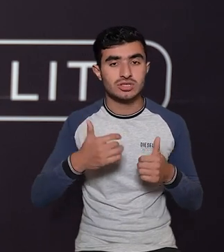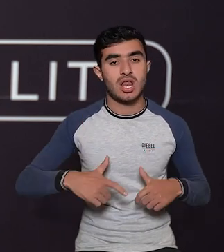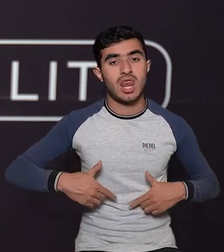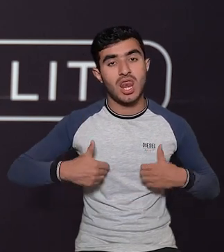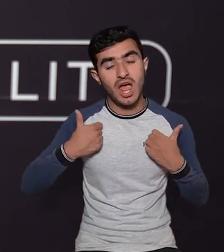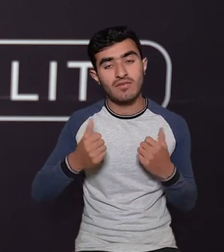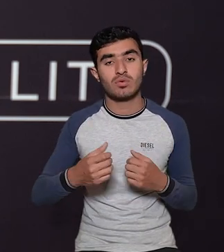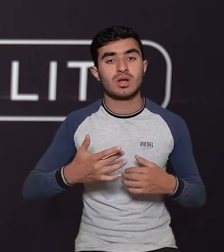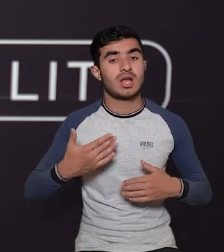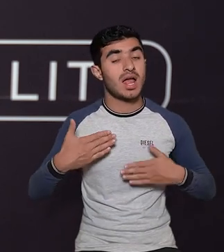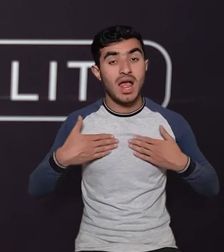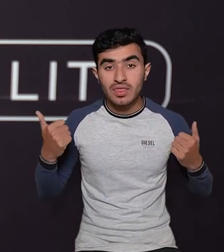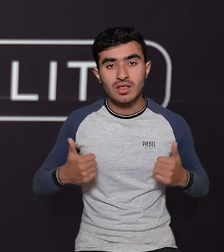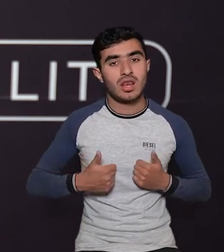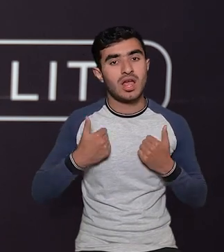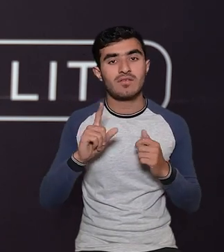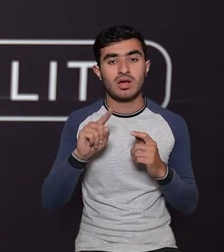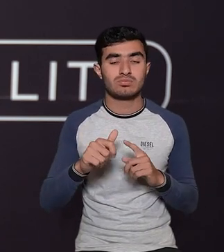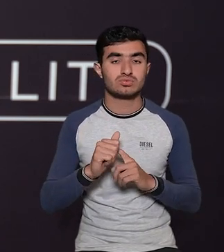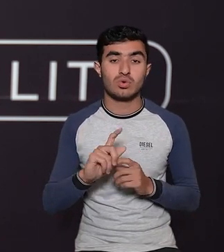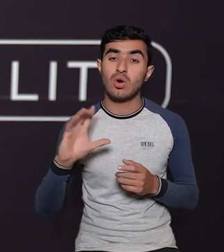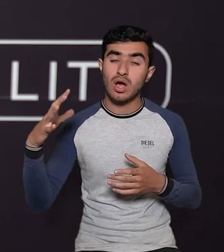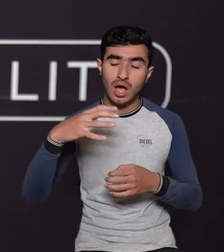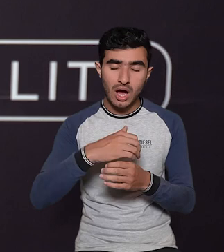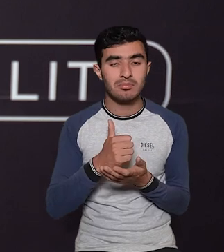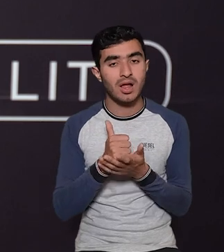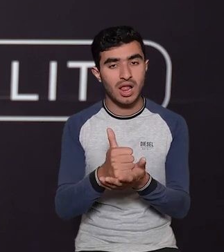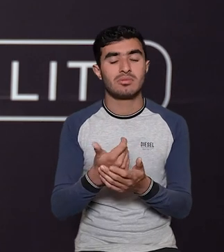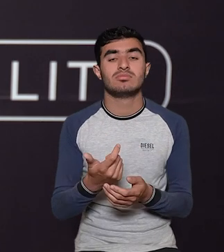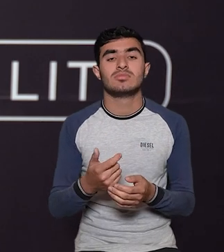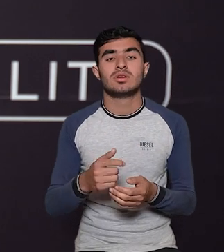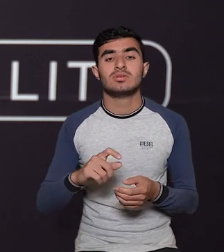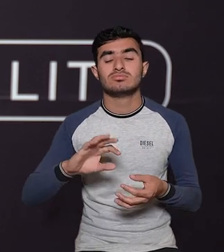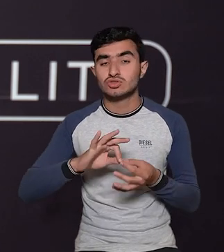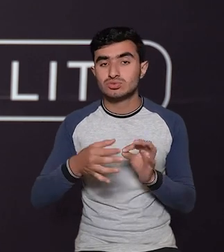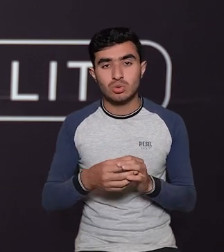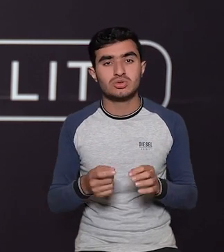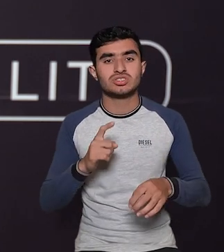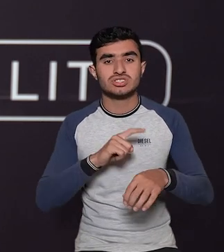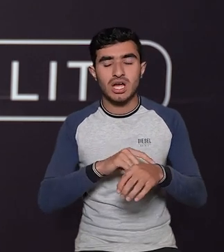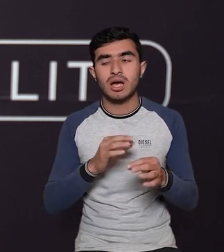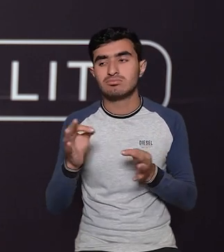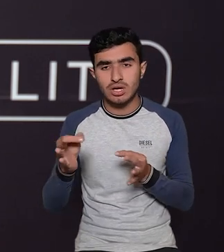live a good life and a healthy life and sports help you in everything, whether it is time